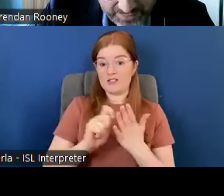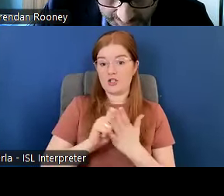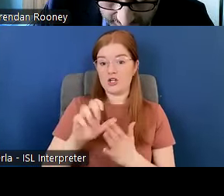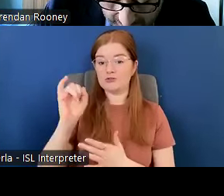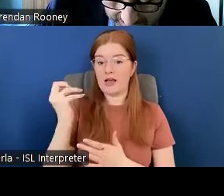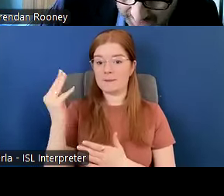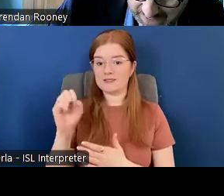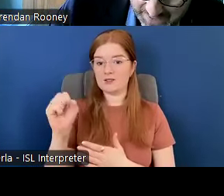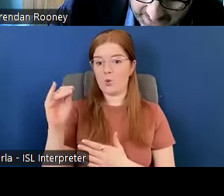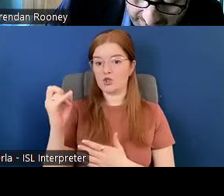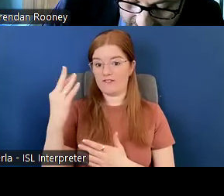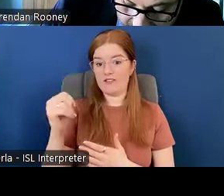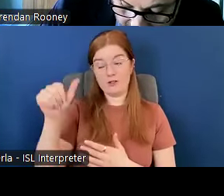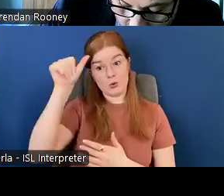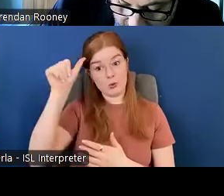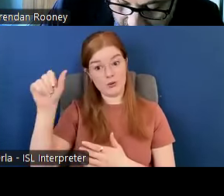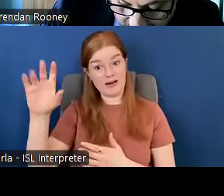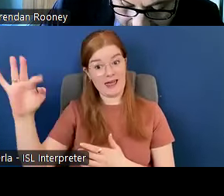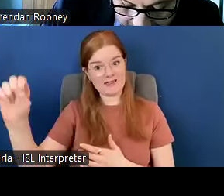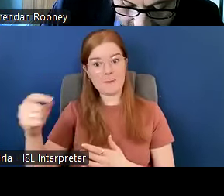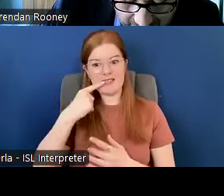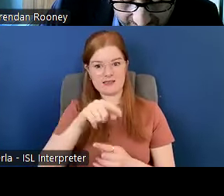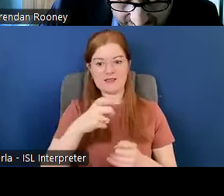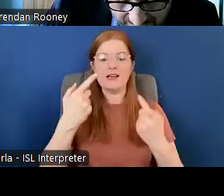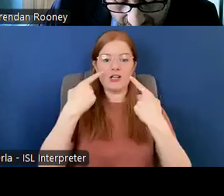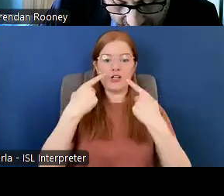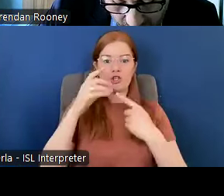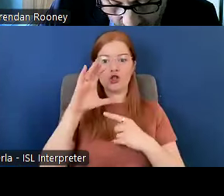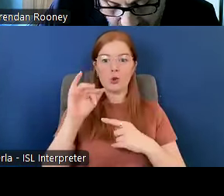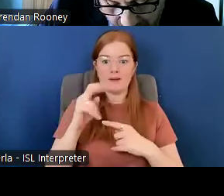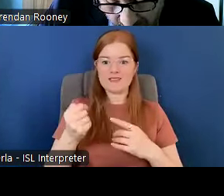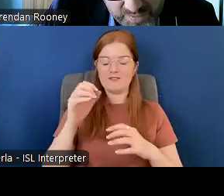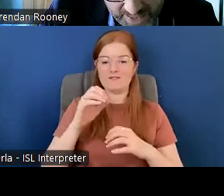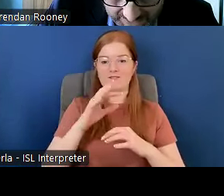Albert Gleizes, declared that the Cubist philosophy of space had always proposed as